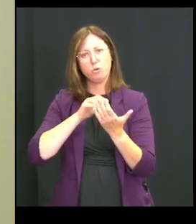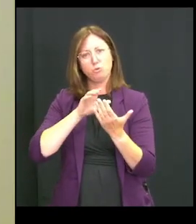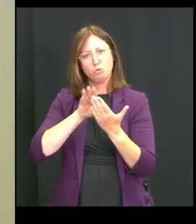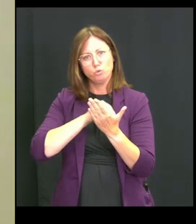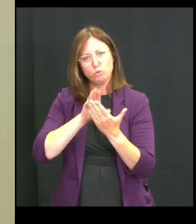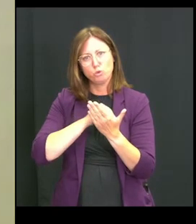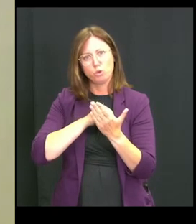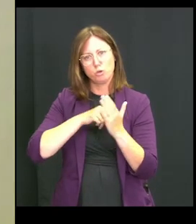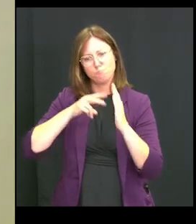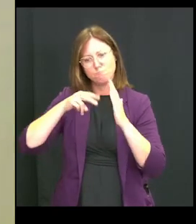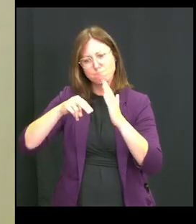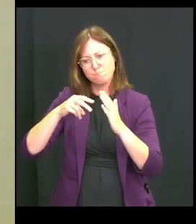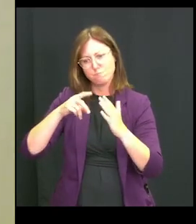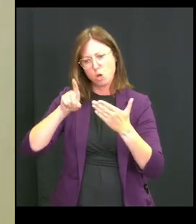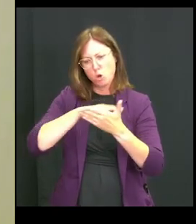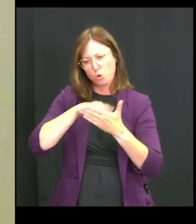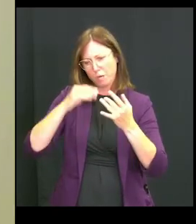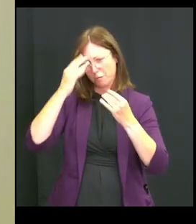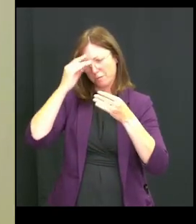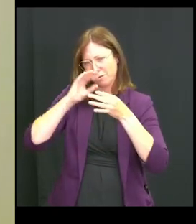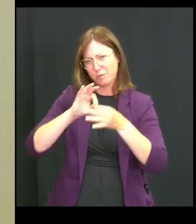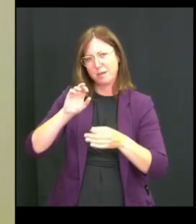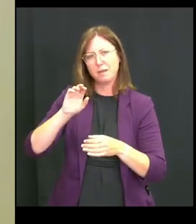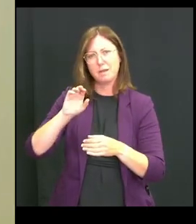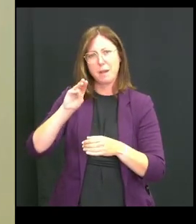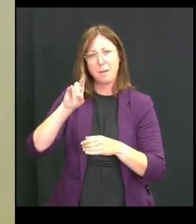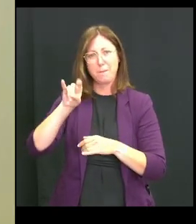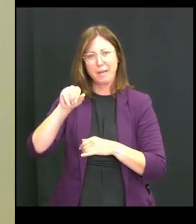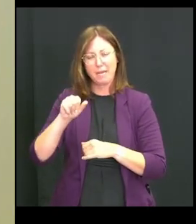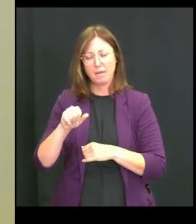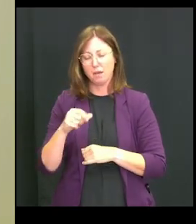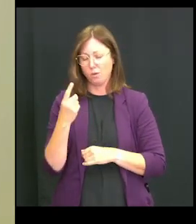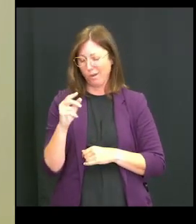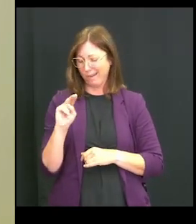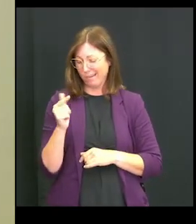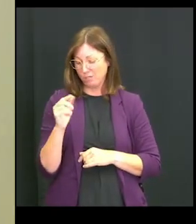one in particular totally escapes my name that's working on this in particular,